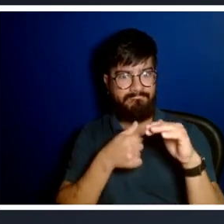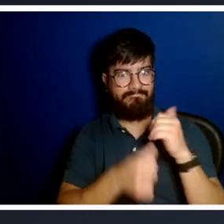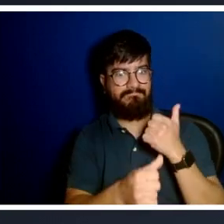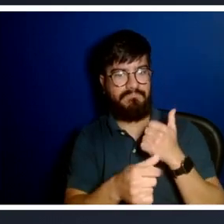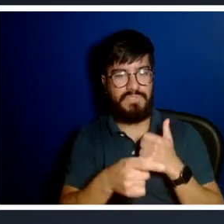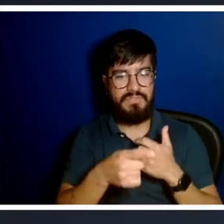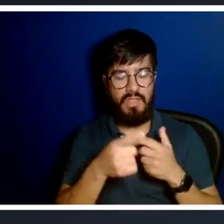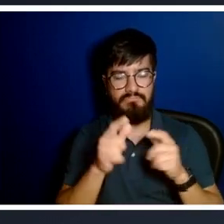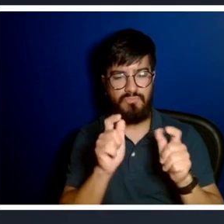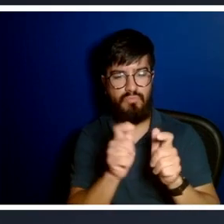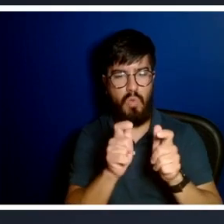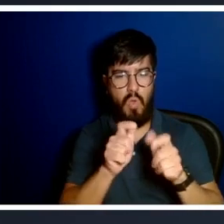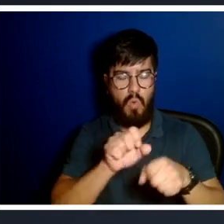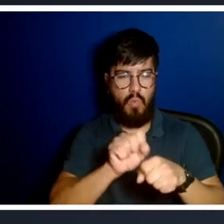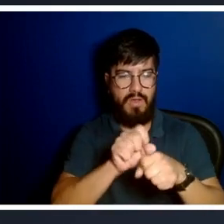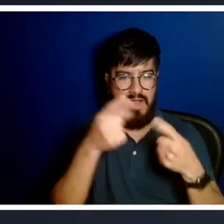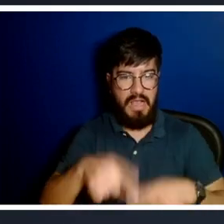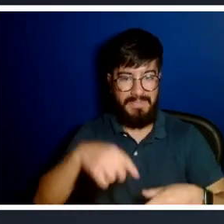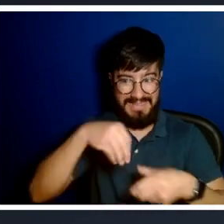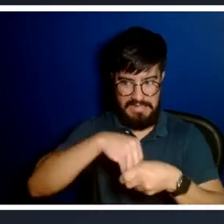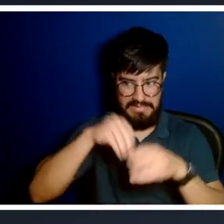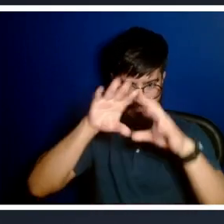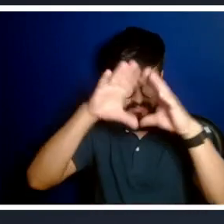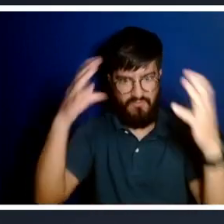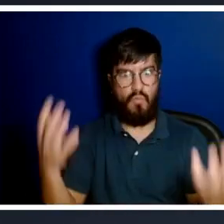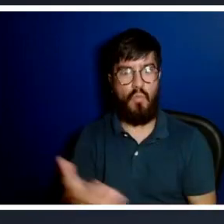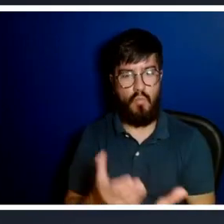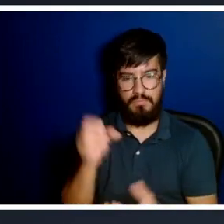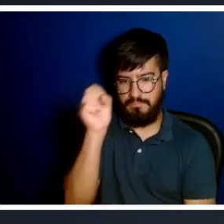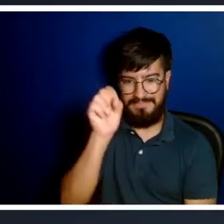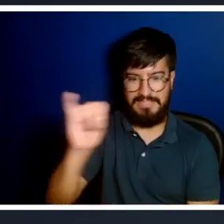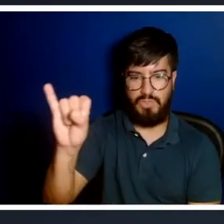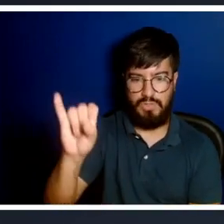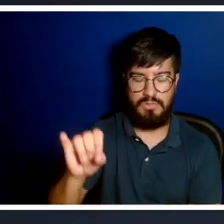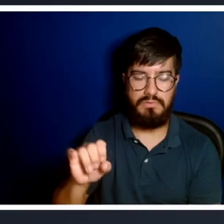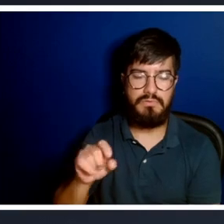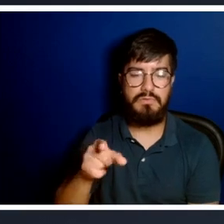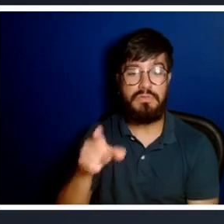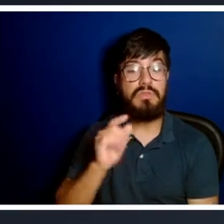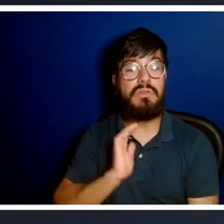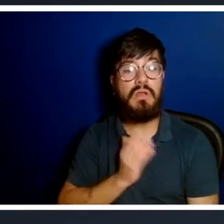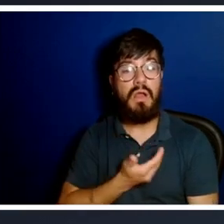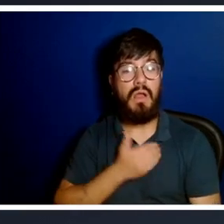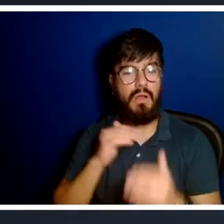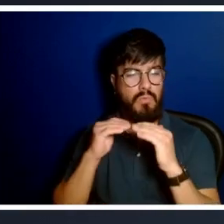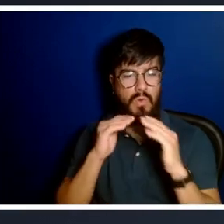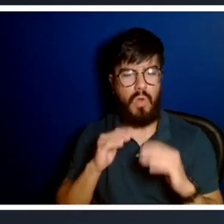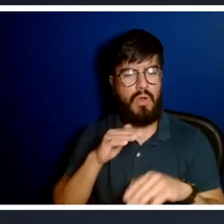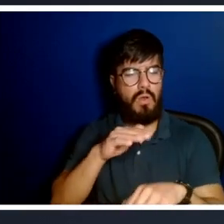Smithsonian. And our colleagues at the Anacostia Community Museum, I think, are leading the charge